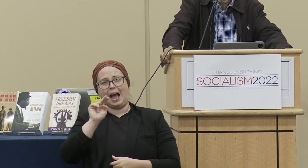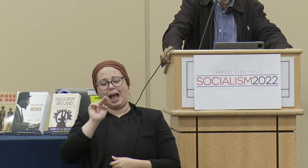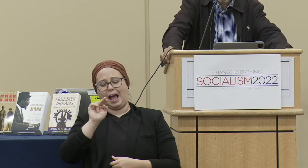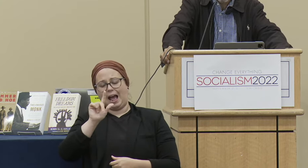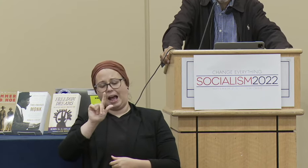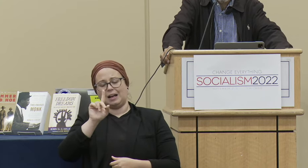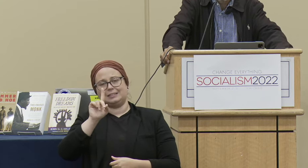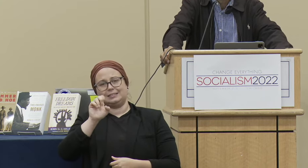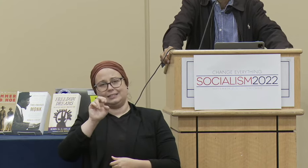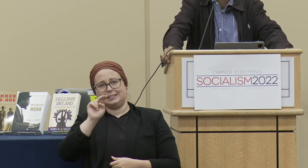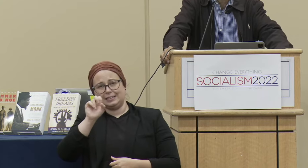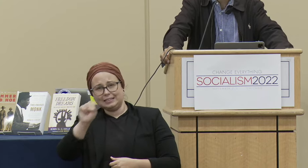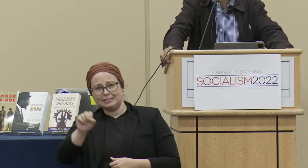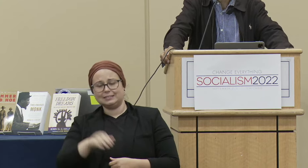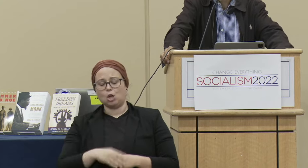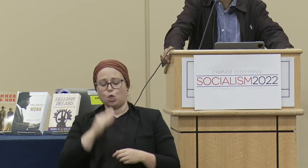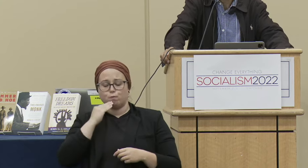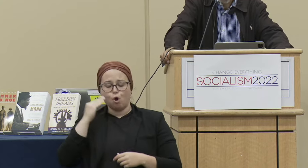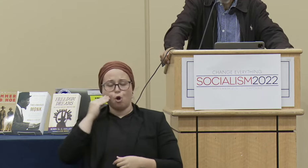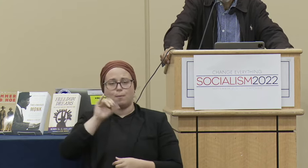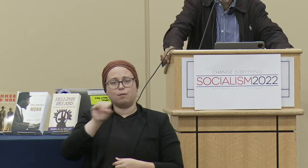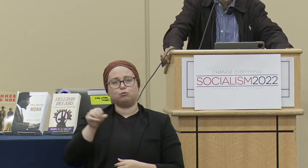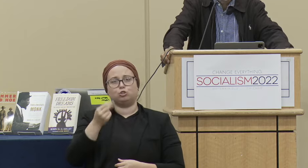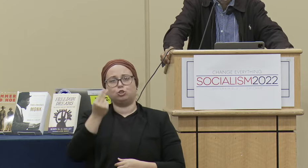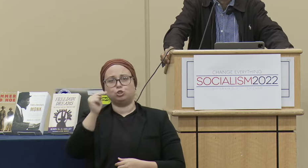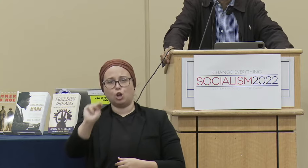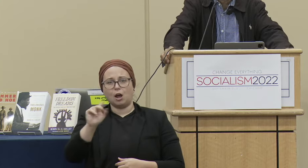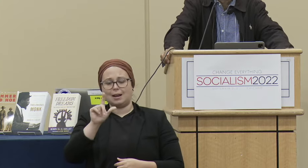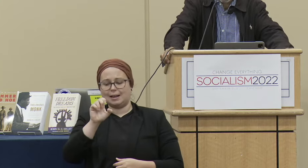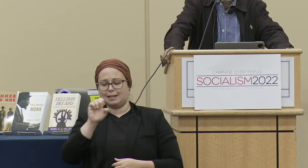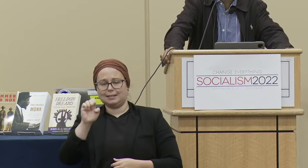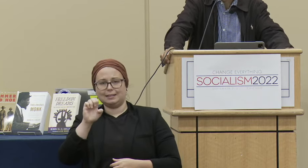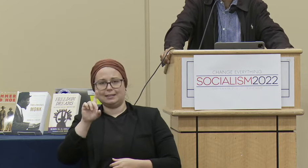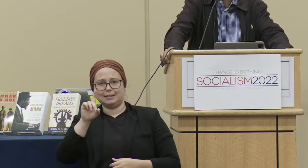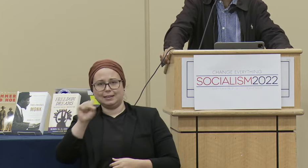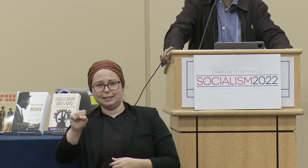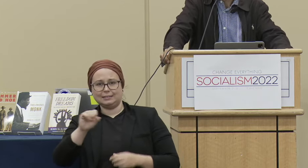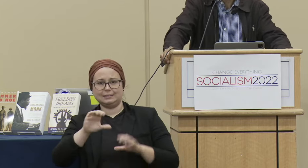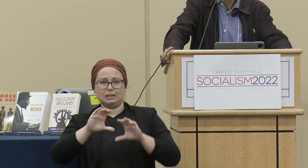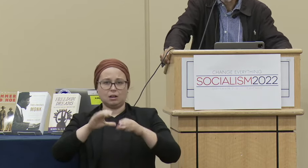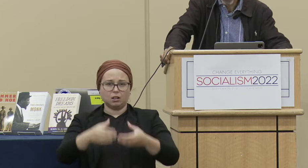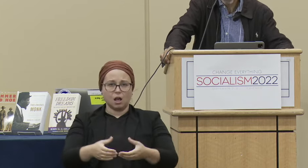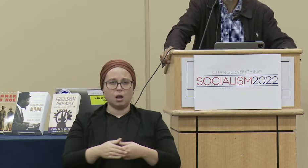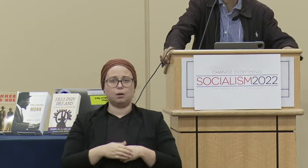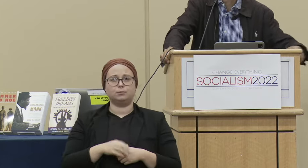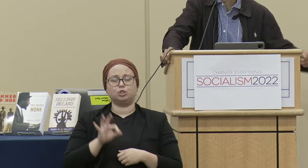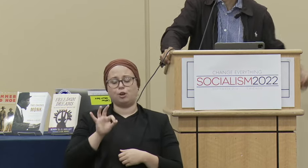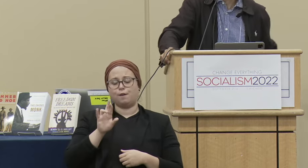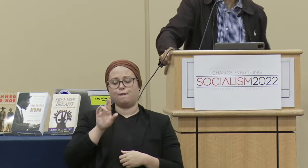revolutionary. The home of the John Reed clubs , Franklin and